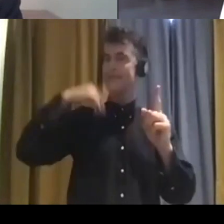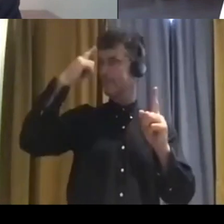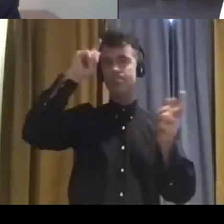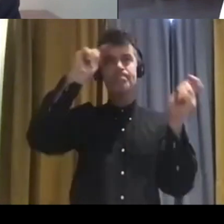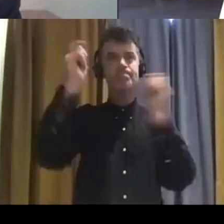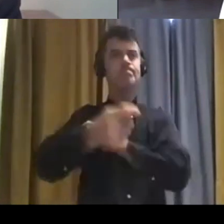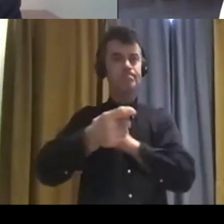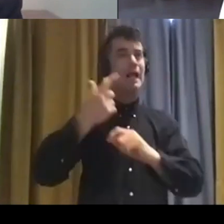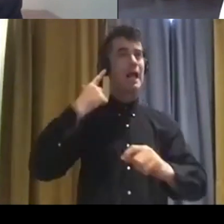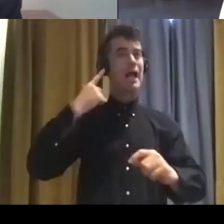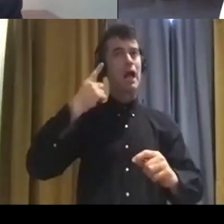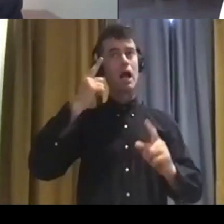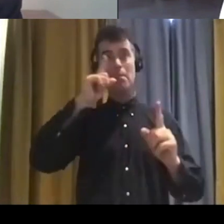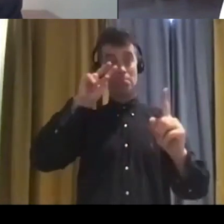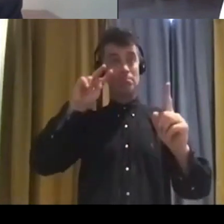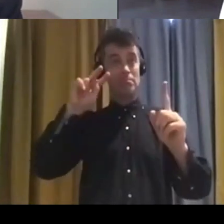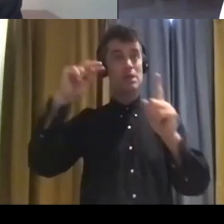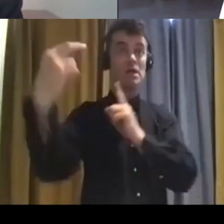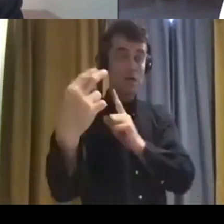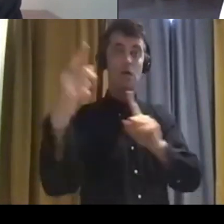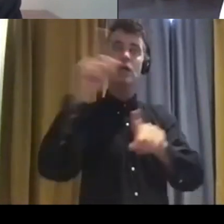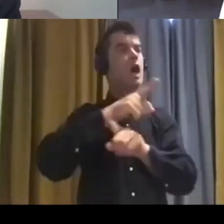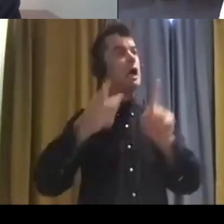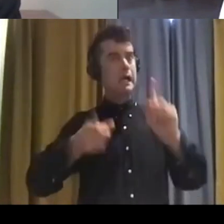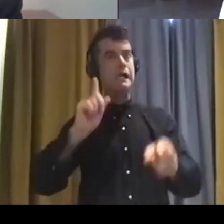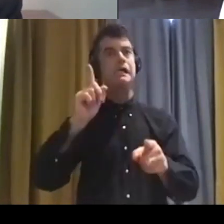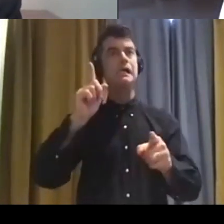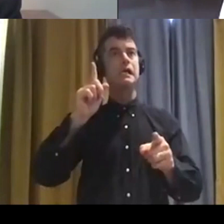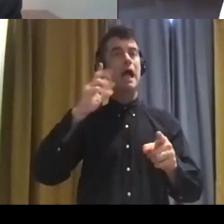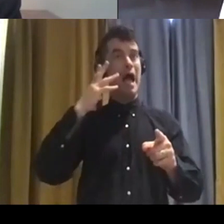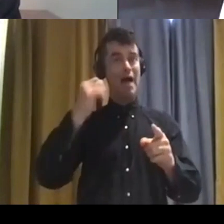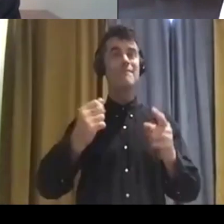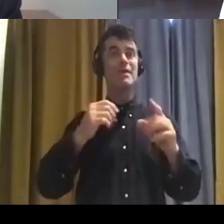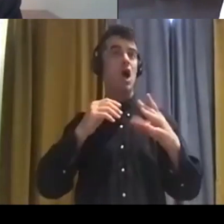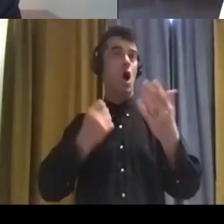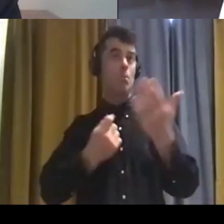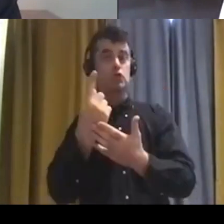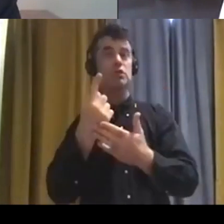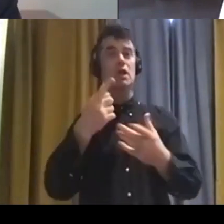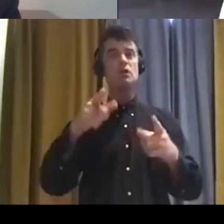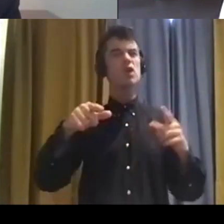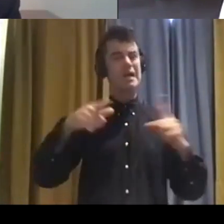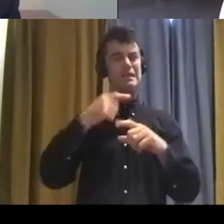there. Examples are we we're a venture capital fund we look for the same returns as traditional